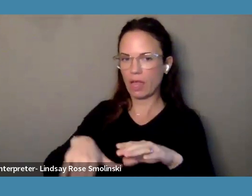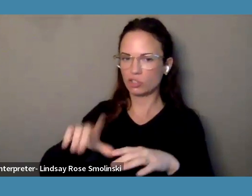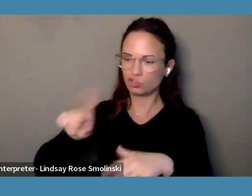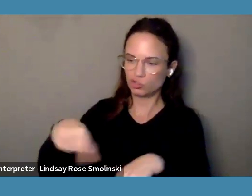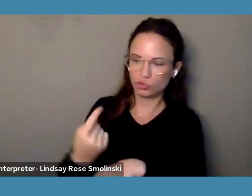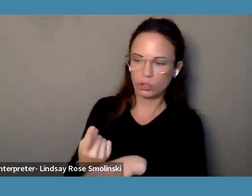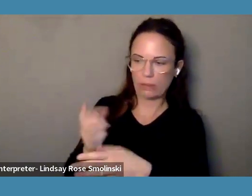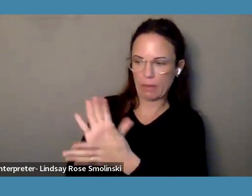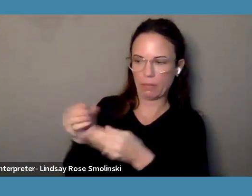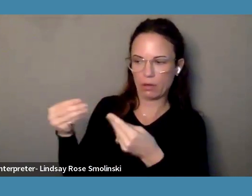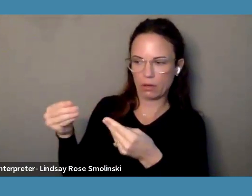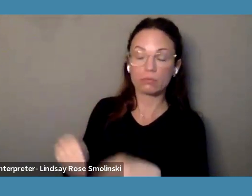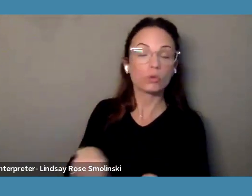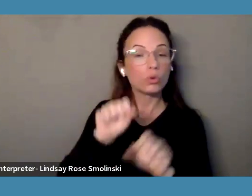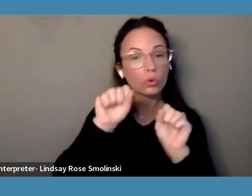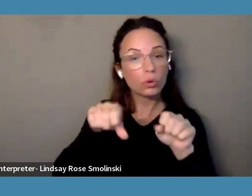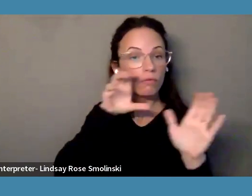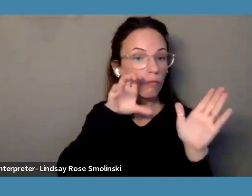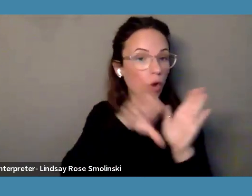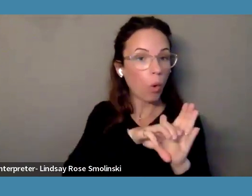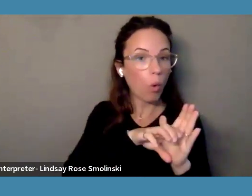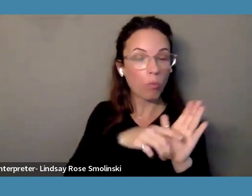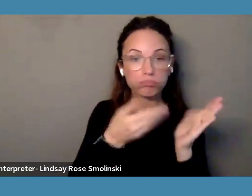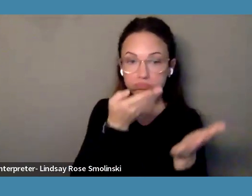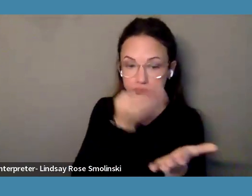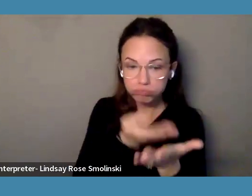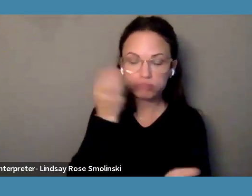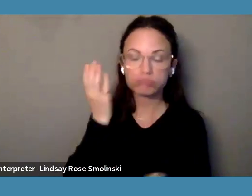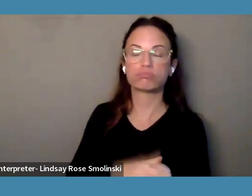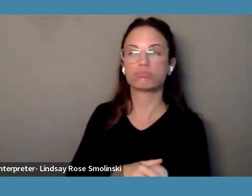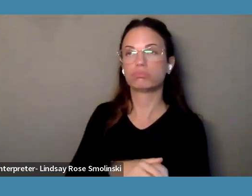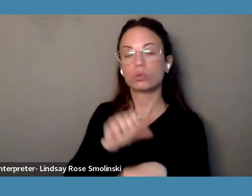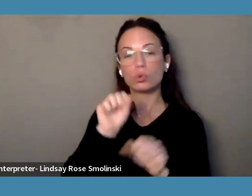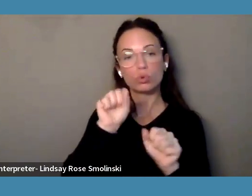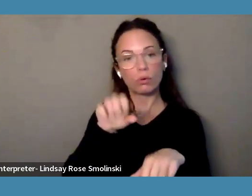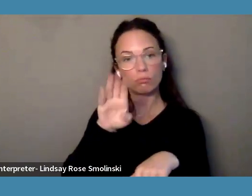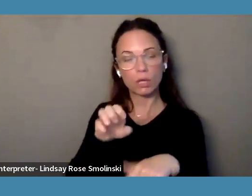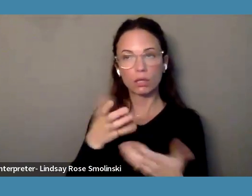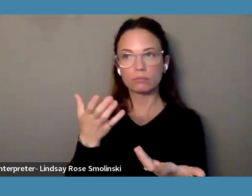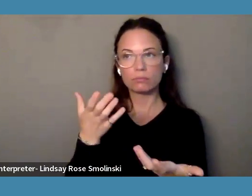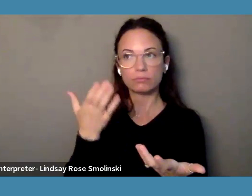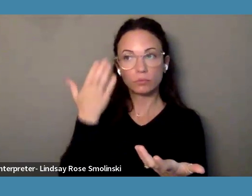it could be a picture, it could be, for example in a Medicaid fair hearing,